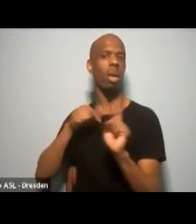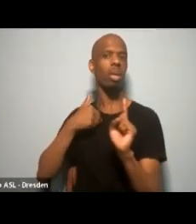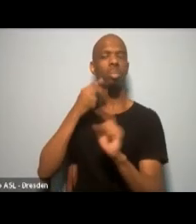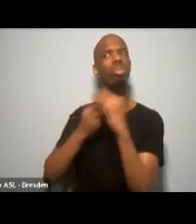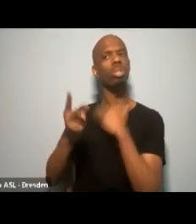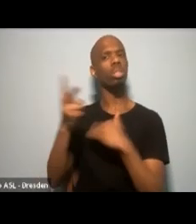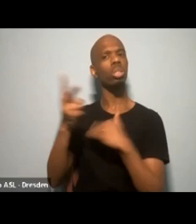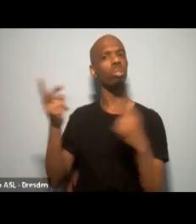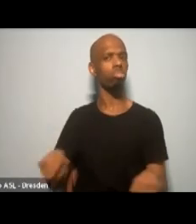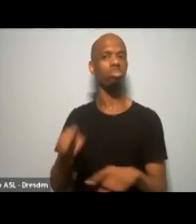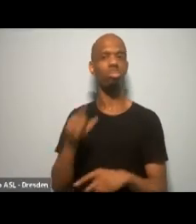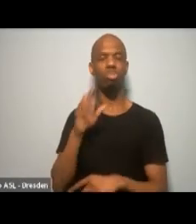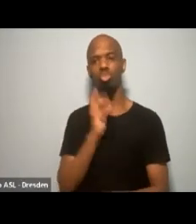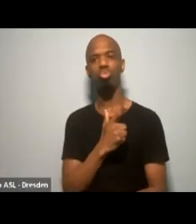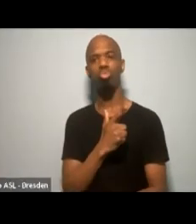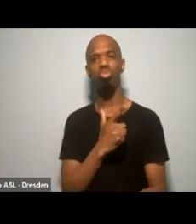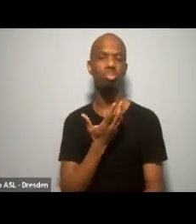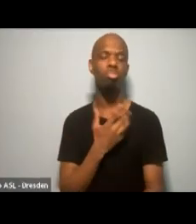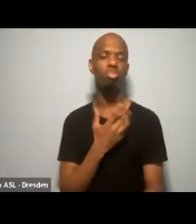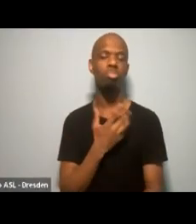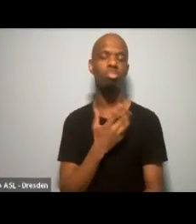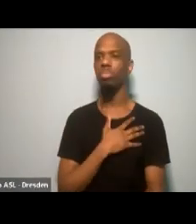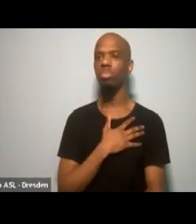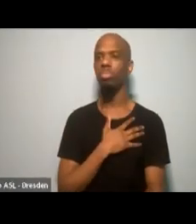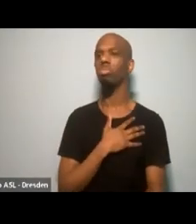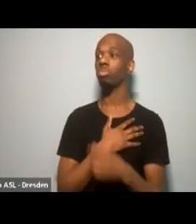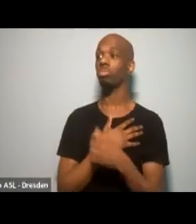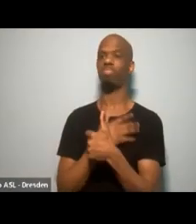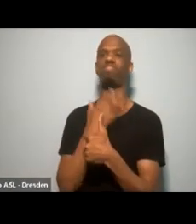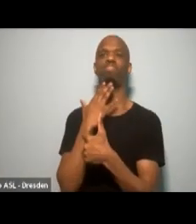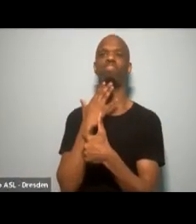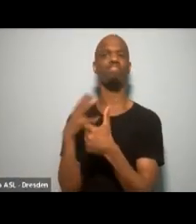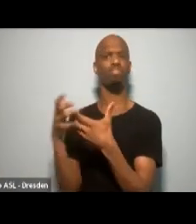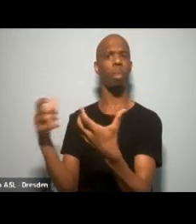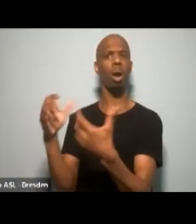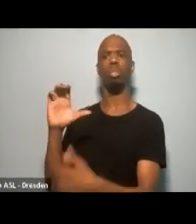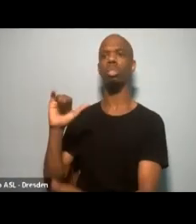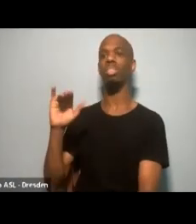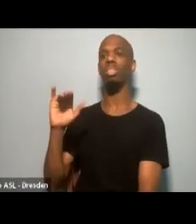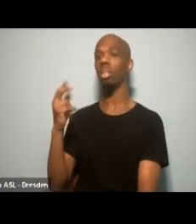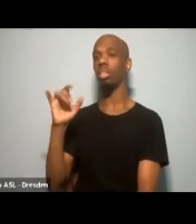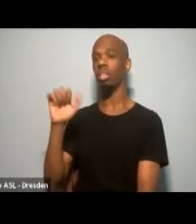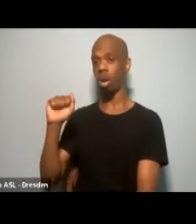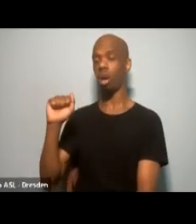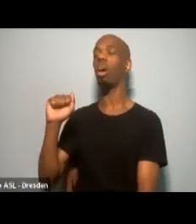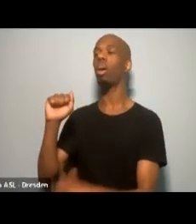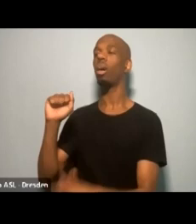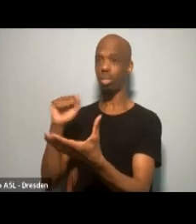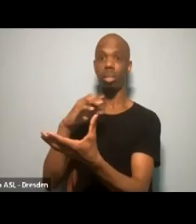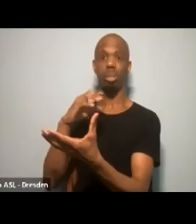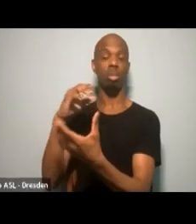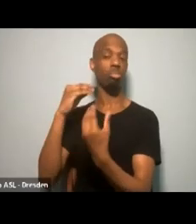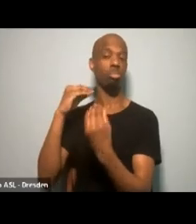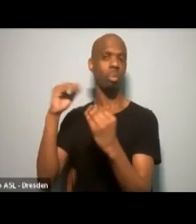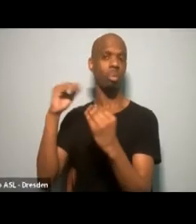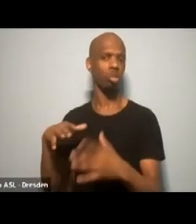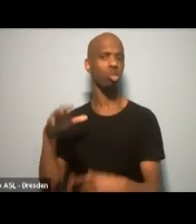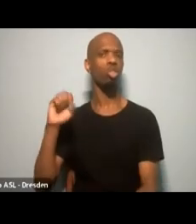Thank you so much, Cynthia, Professor Schneider, actually, for sharing with us those insights. (Cynthia speaks faintly)